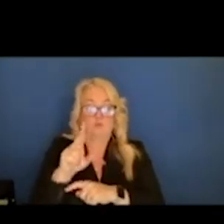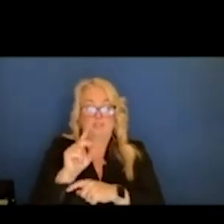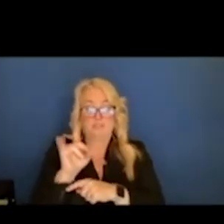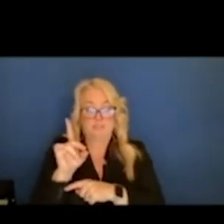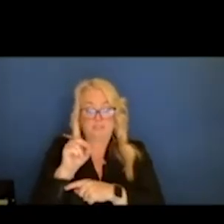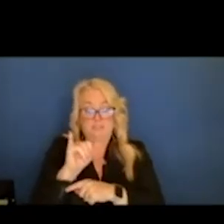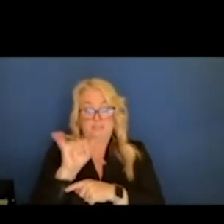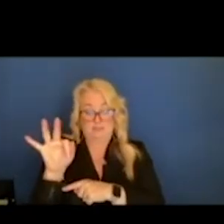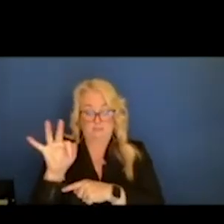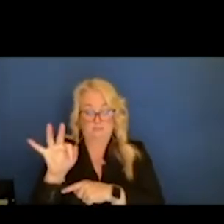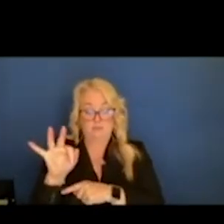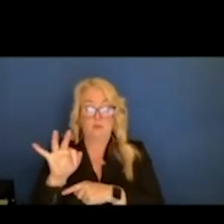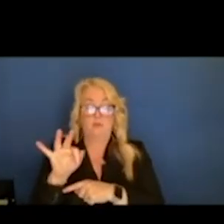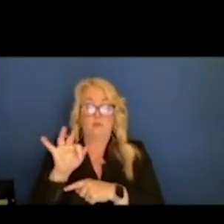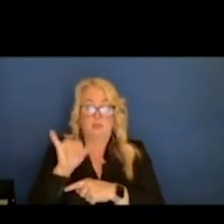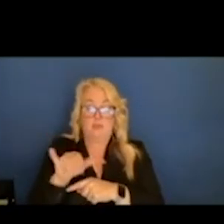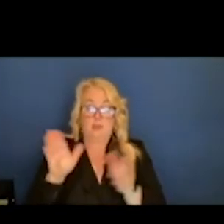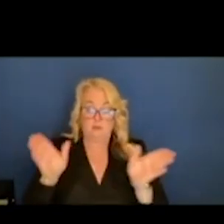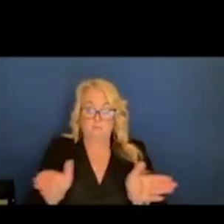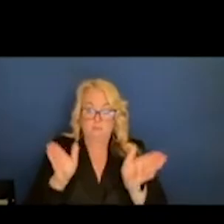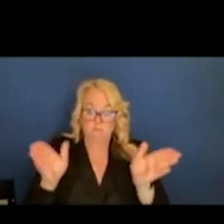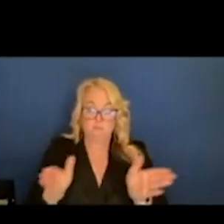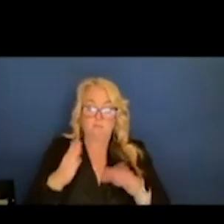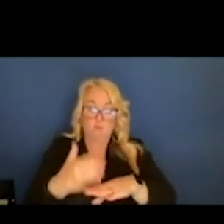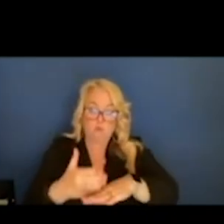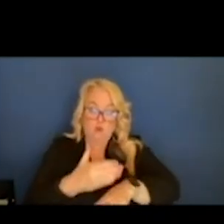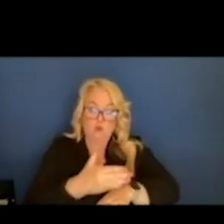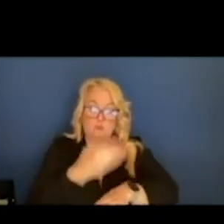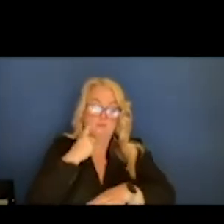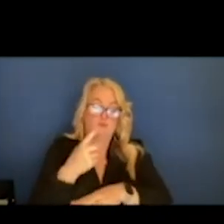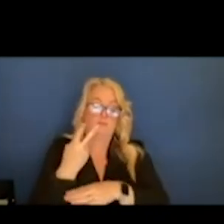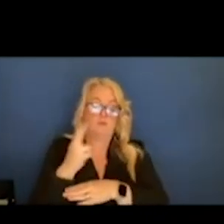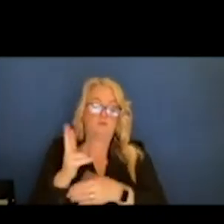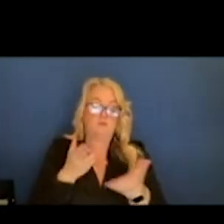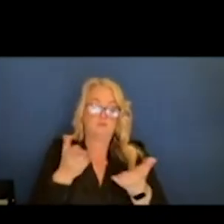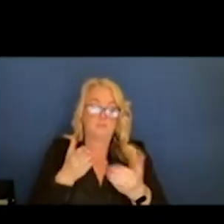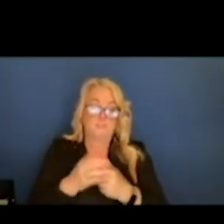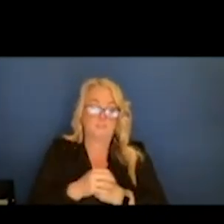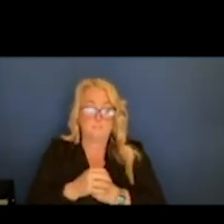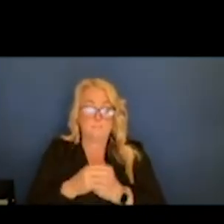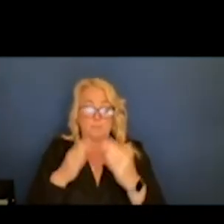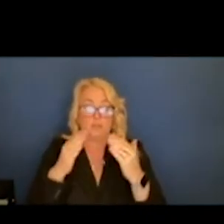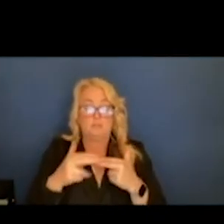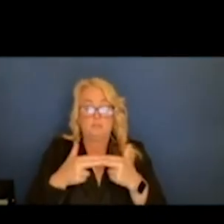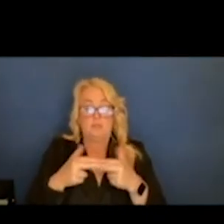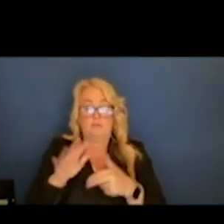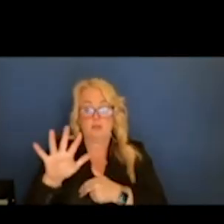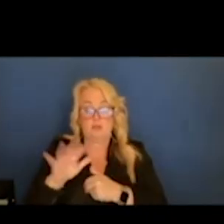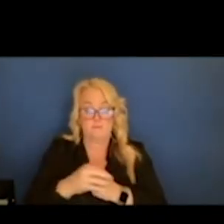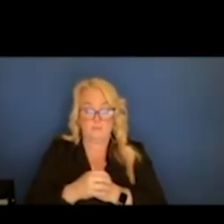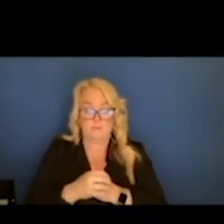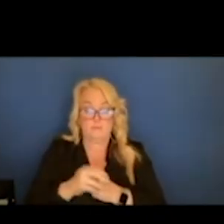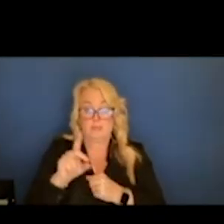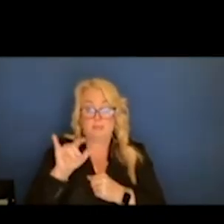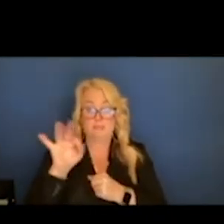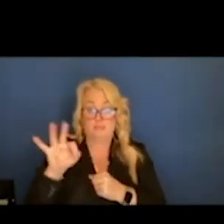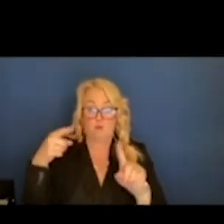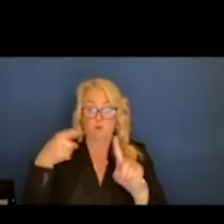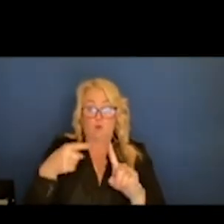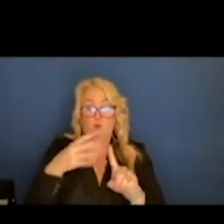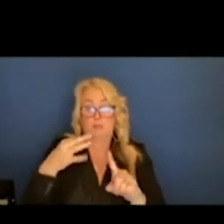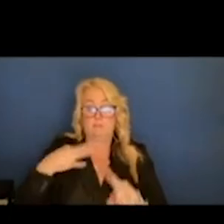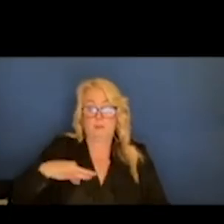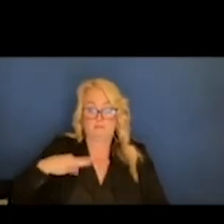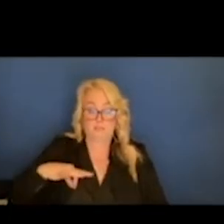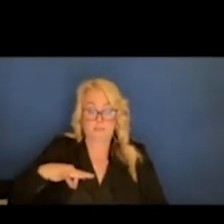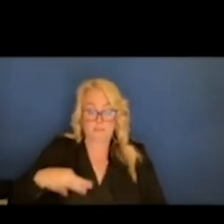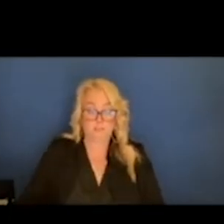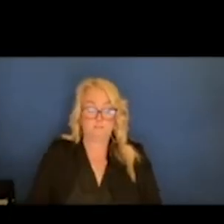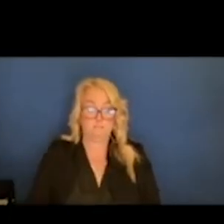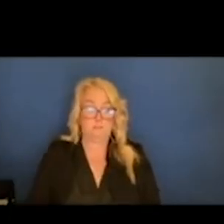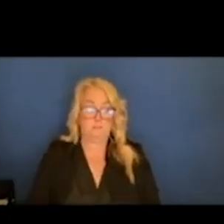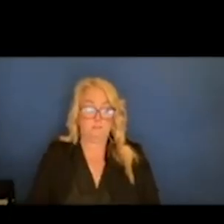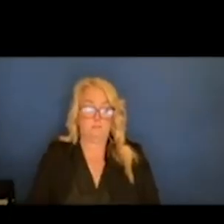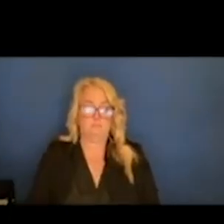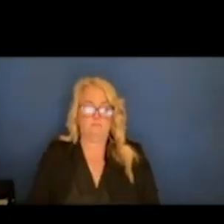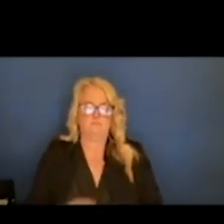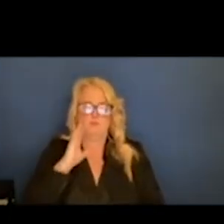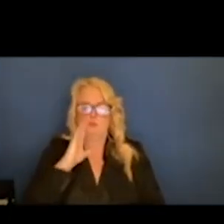meaningful progress in vocational rehabilitation. Slide 5. DIF Primary Goals and Benefits. Let’s